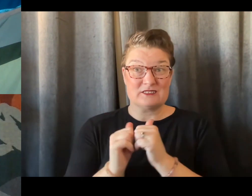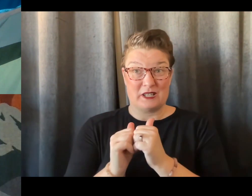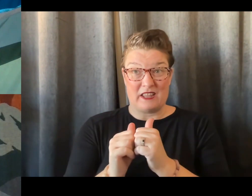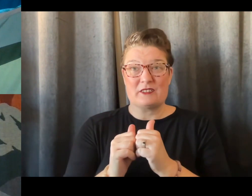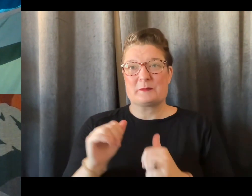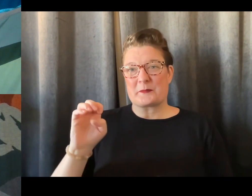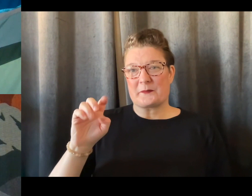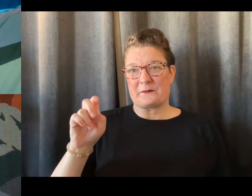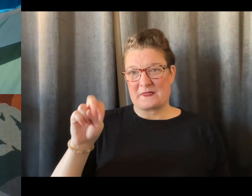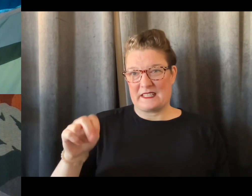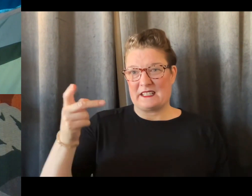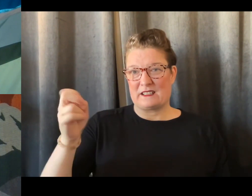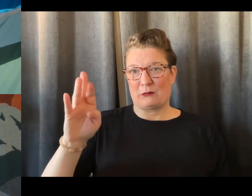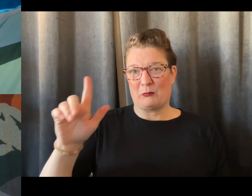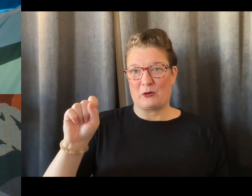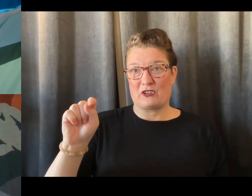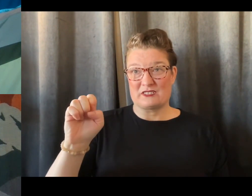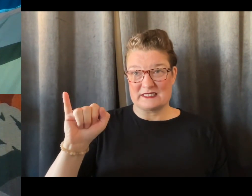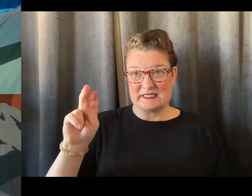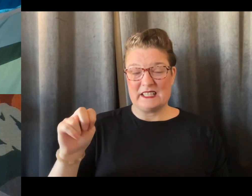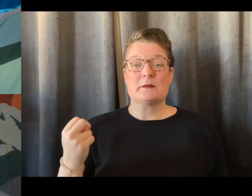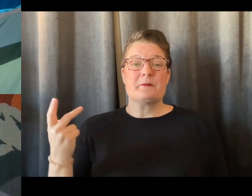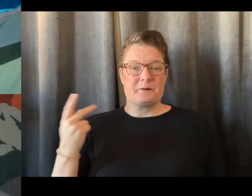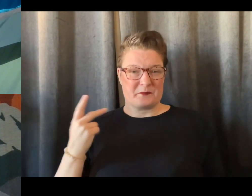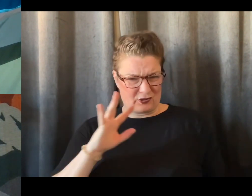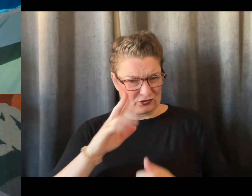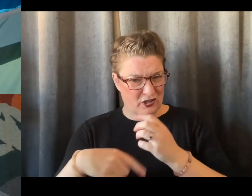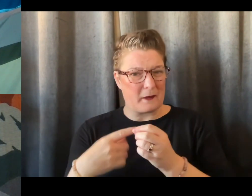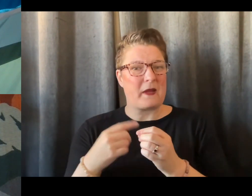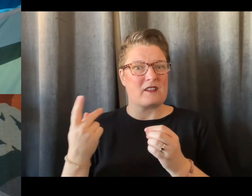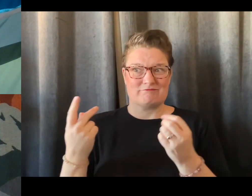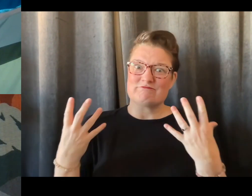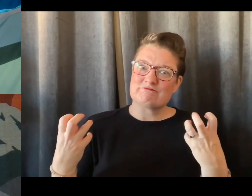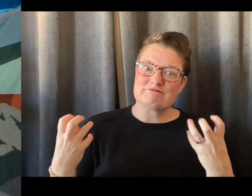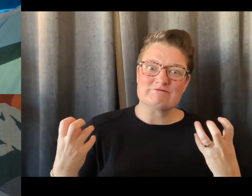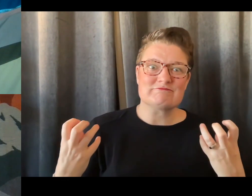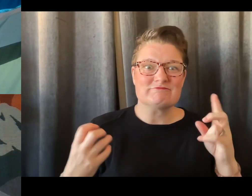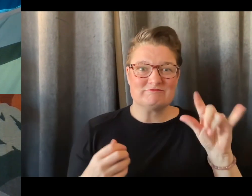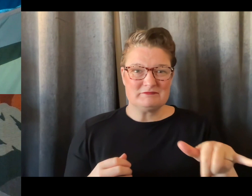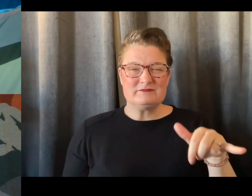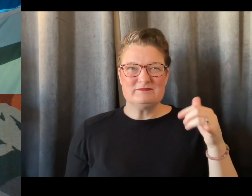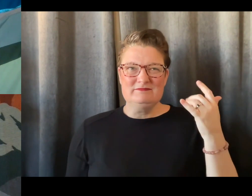and, um, we were talking about how we wanted to do it because I,